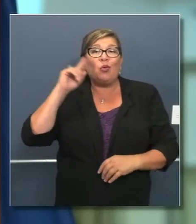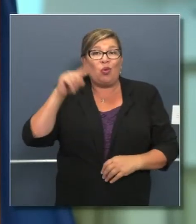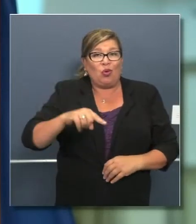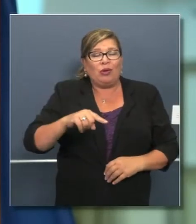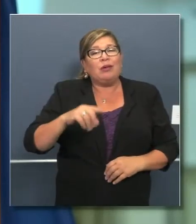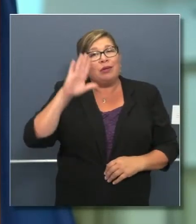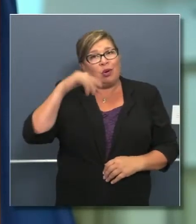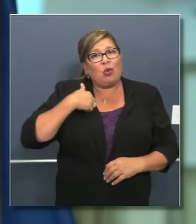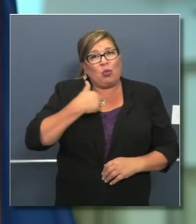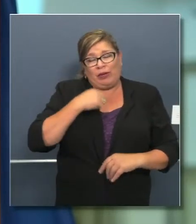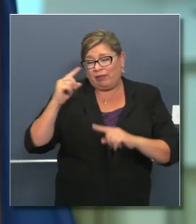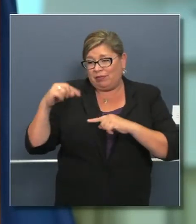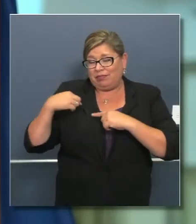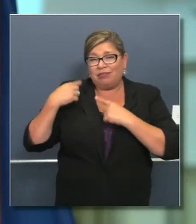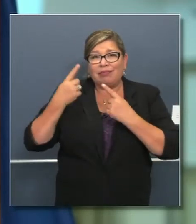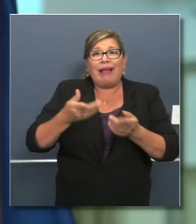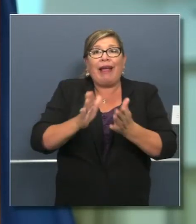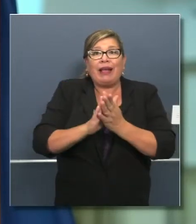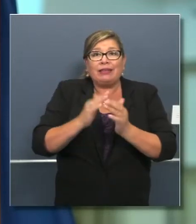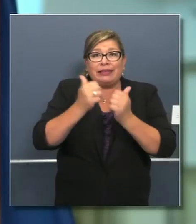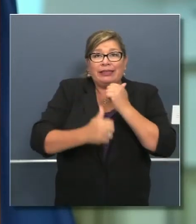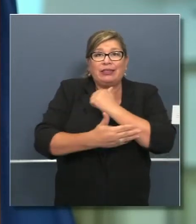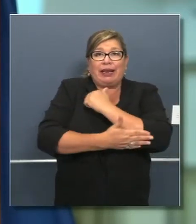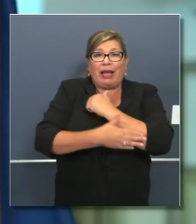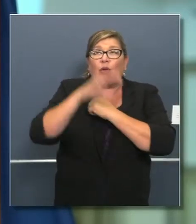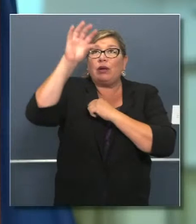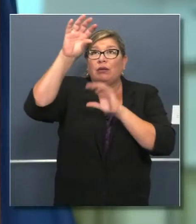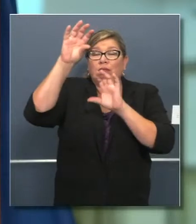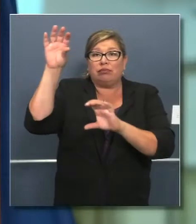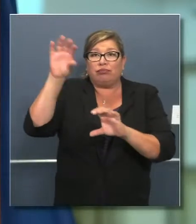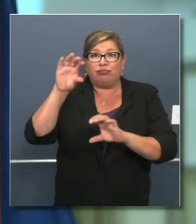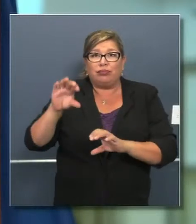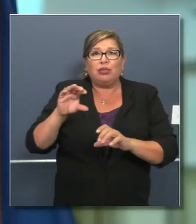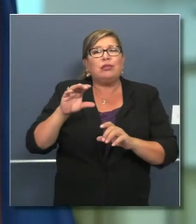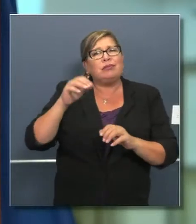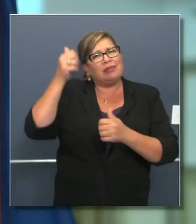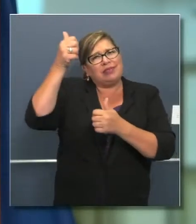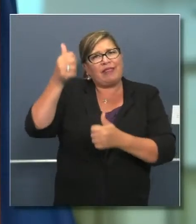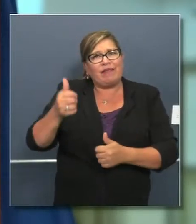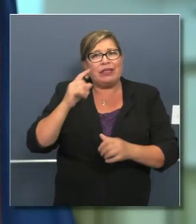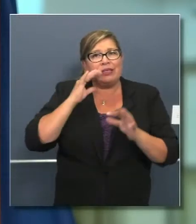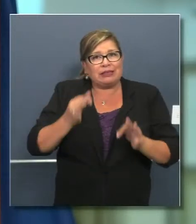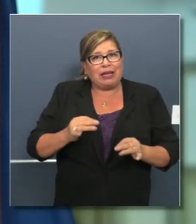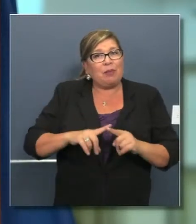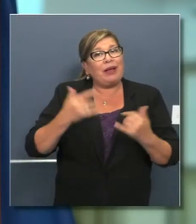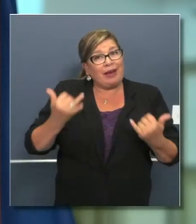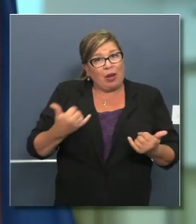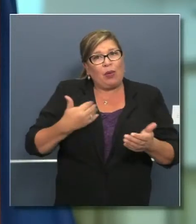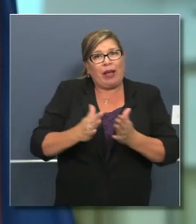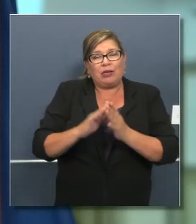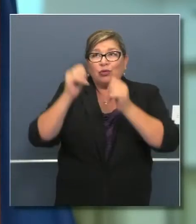but what we're now looking for is accountability at the local level I just did a budget deal with